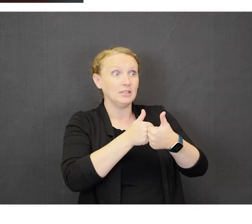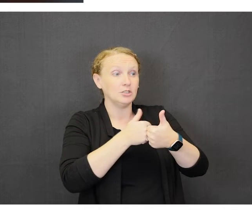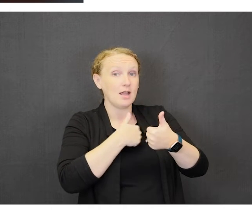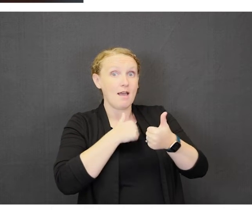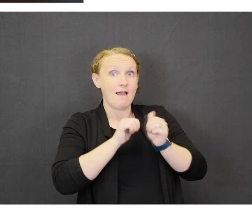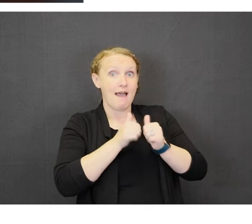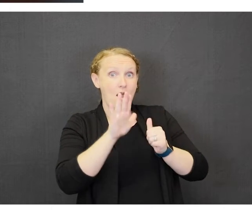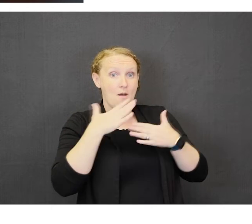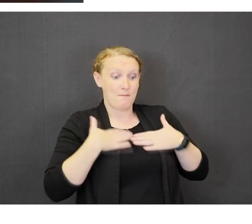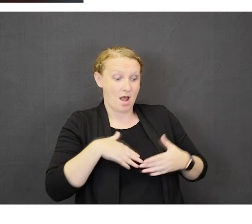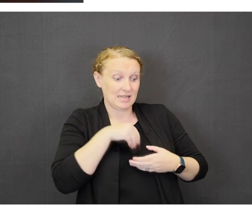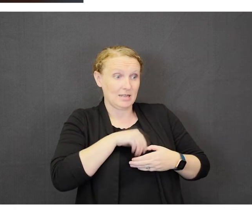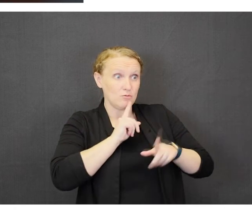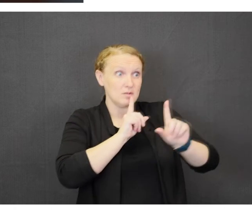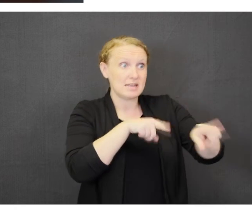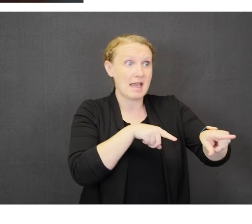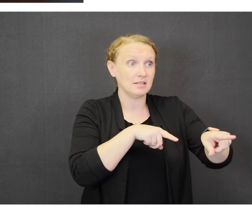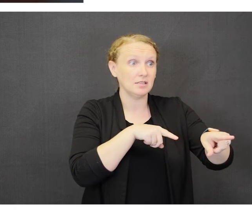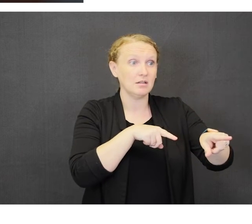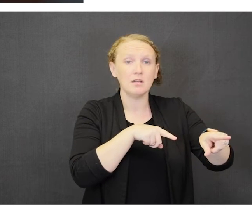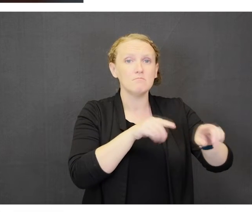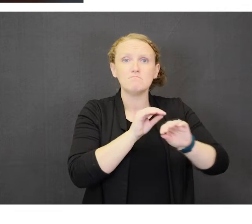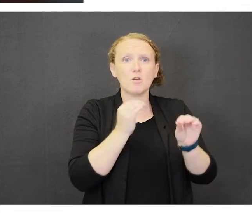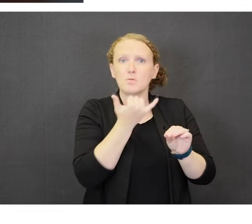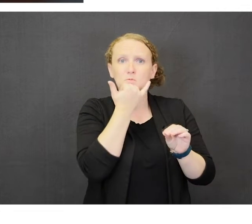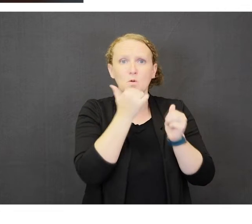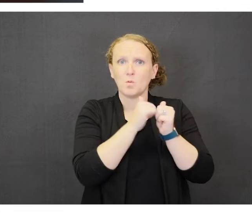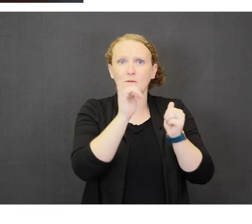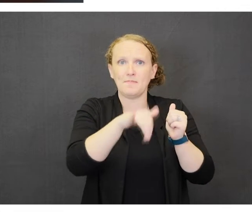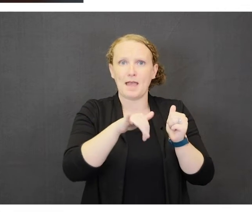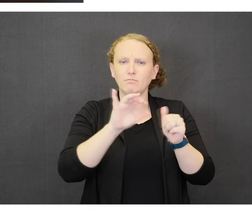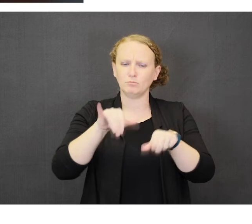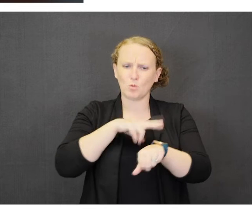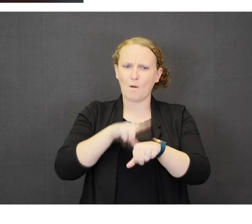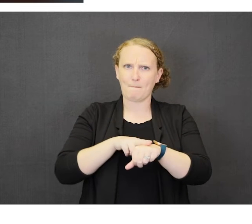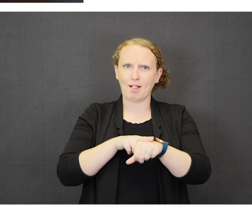So right now I'm gonna invite you to take a really deep breath